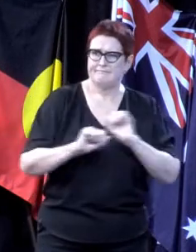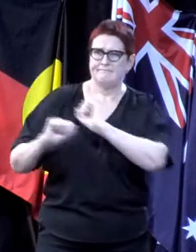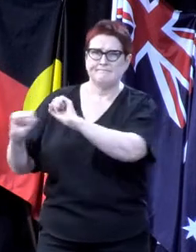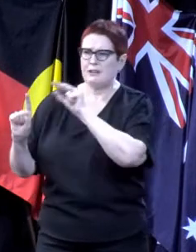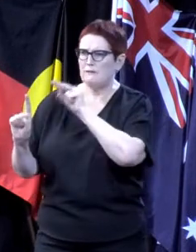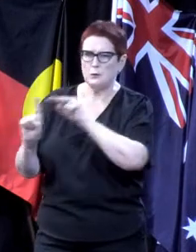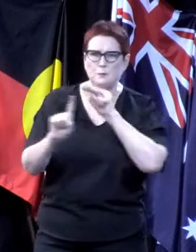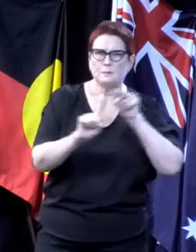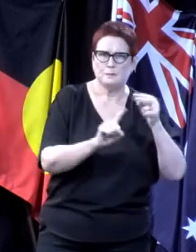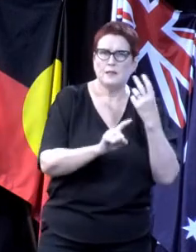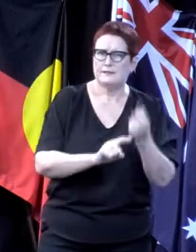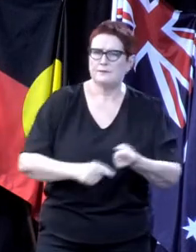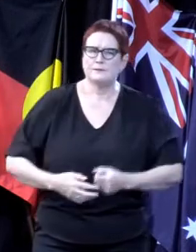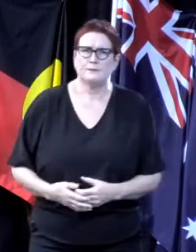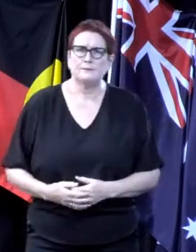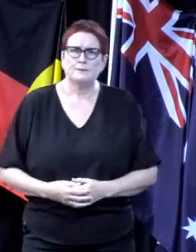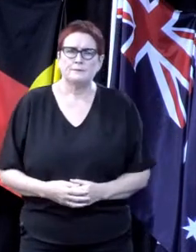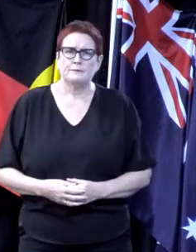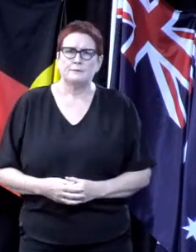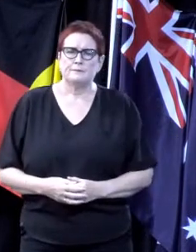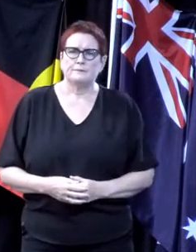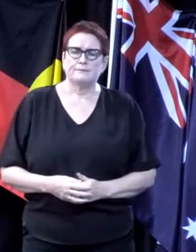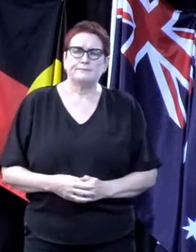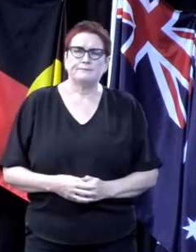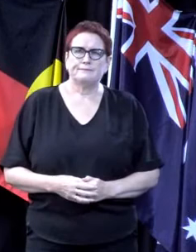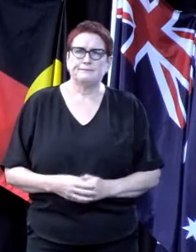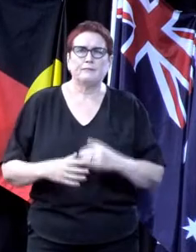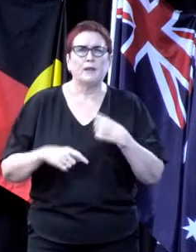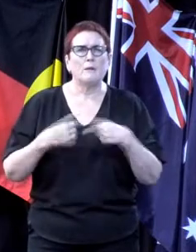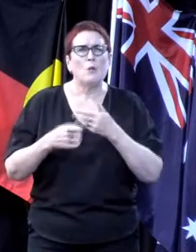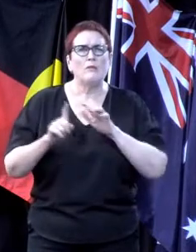of what they perceive within their own schools and roles.